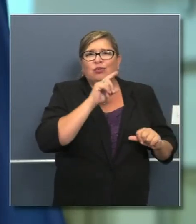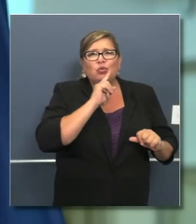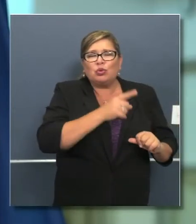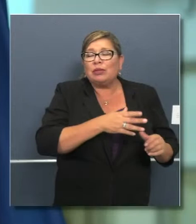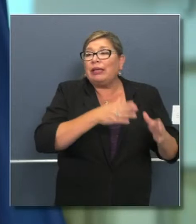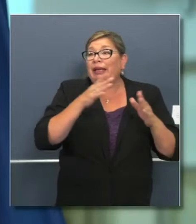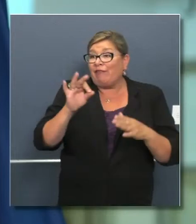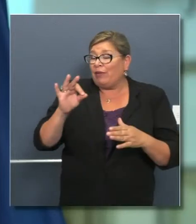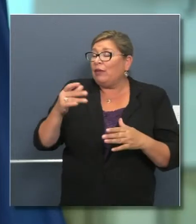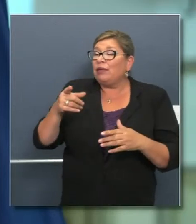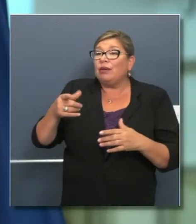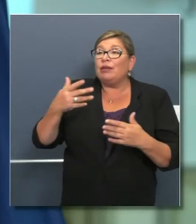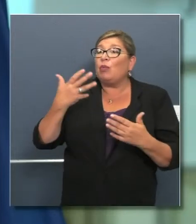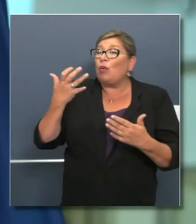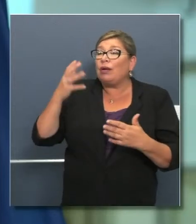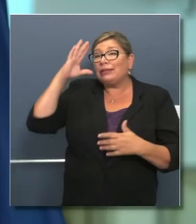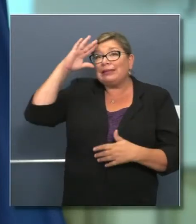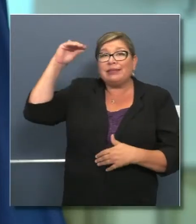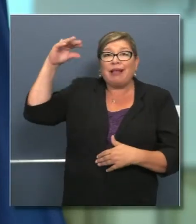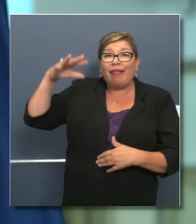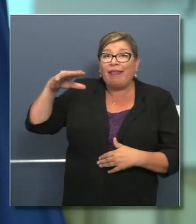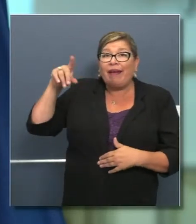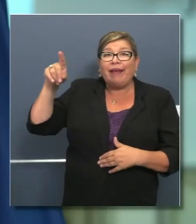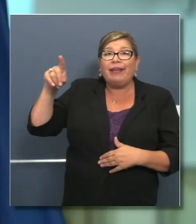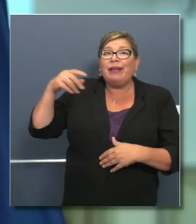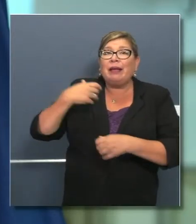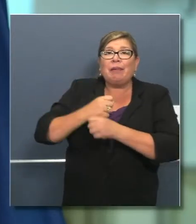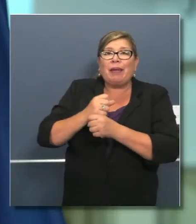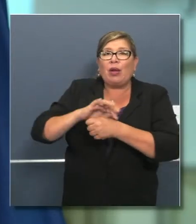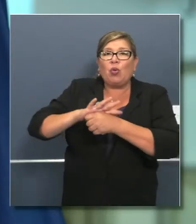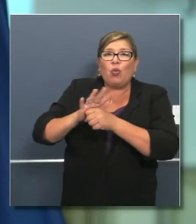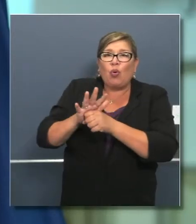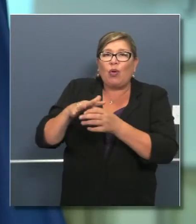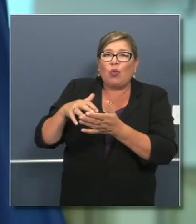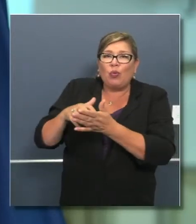you can find someone to tell you the sunlight and the heat is making the corona virus weaker you